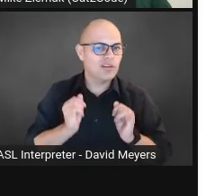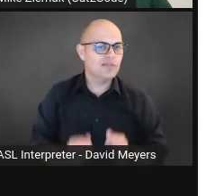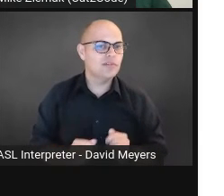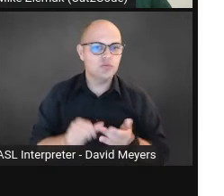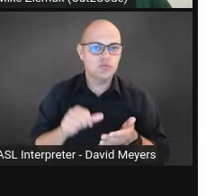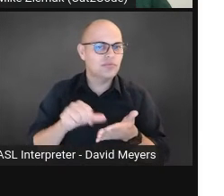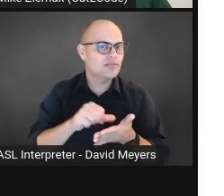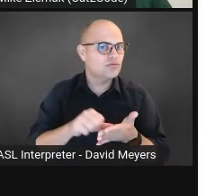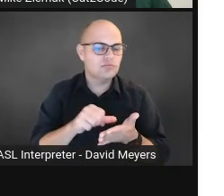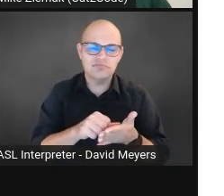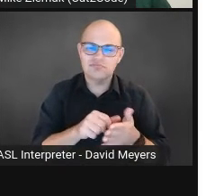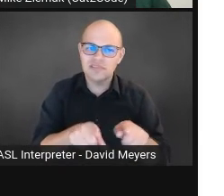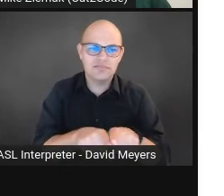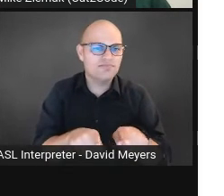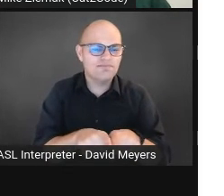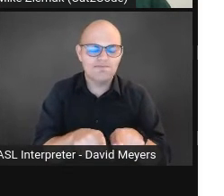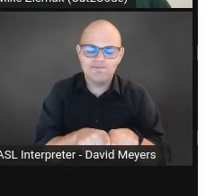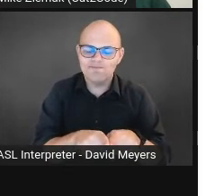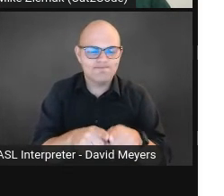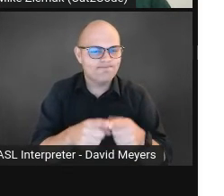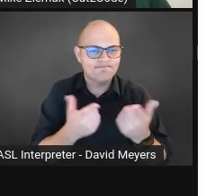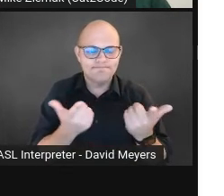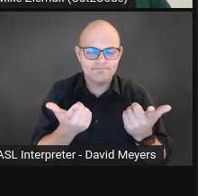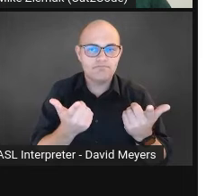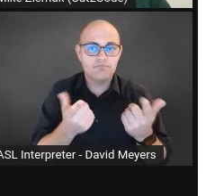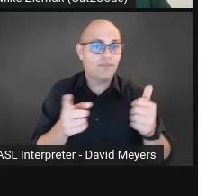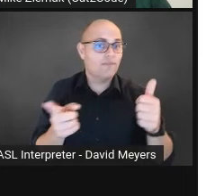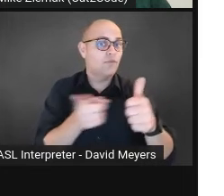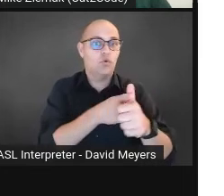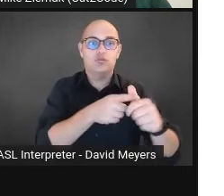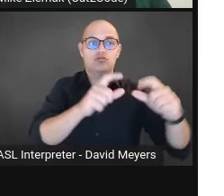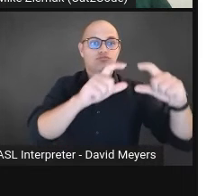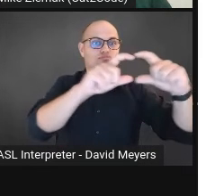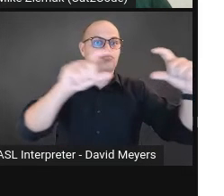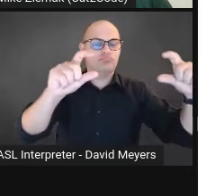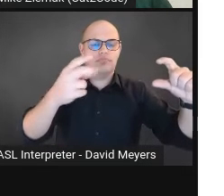The very first heading of a page, at least in Gutenberg editor.